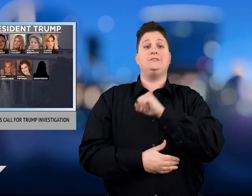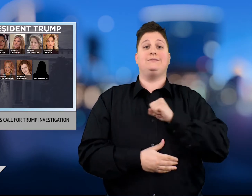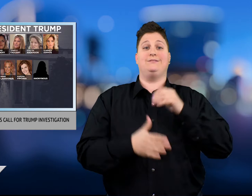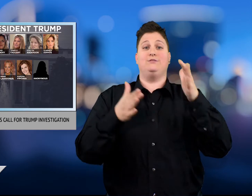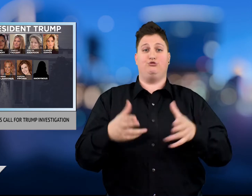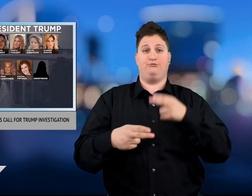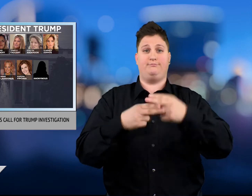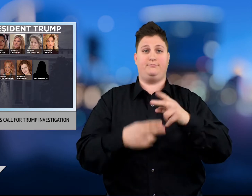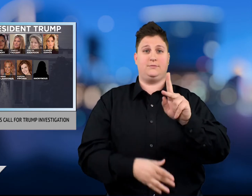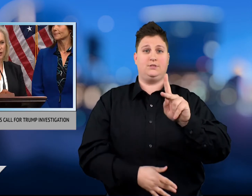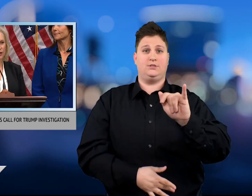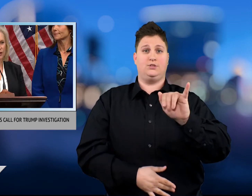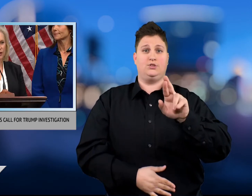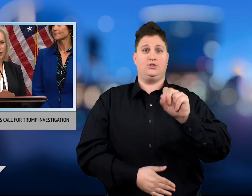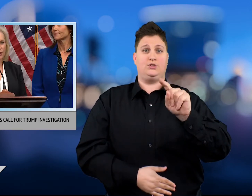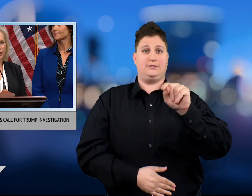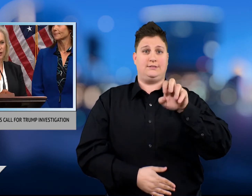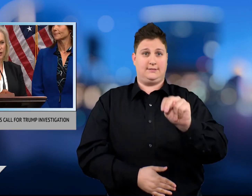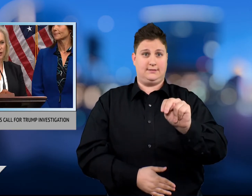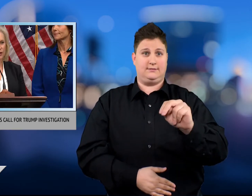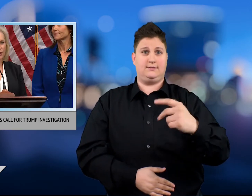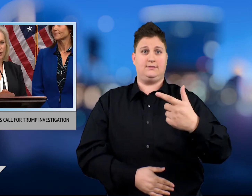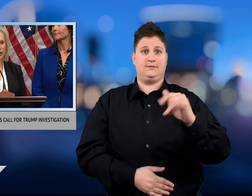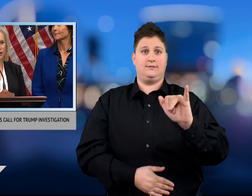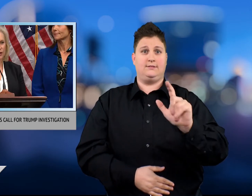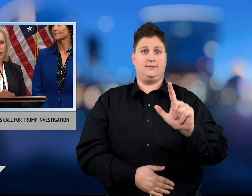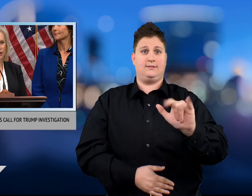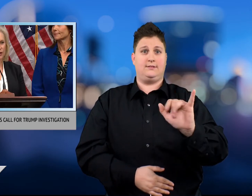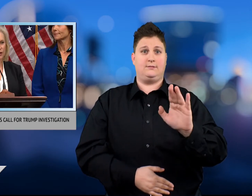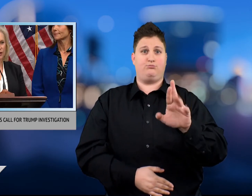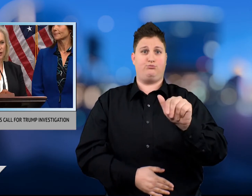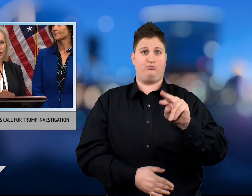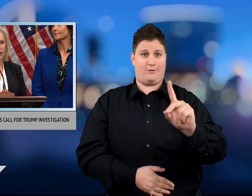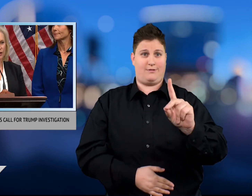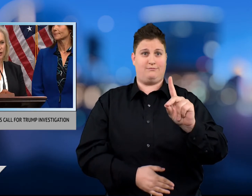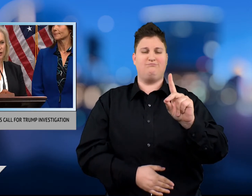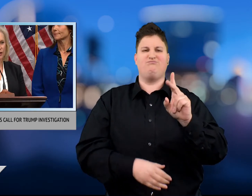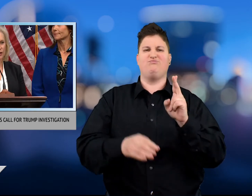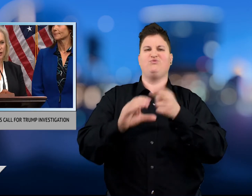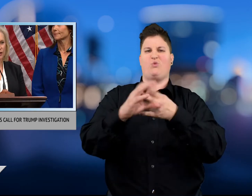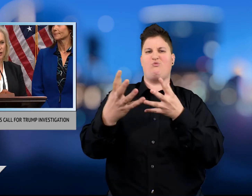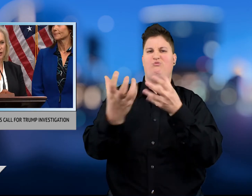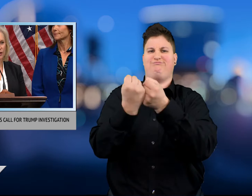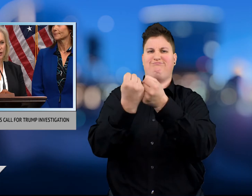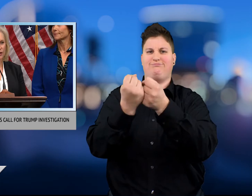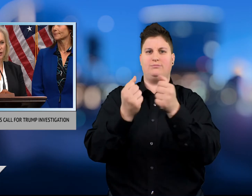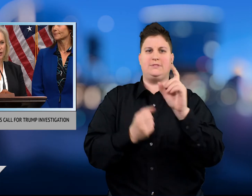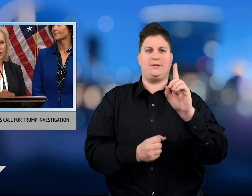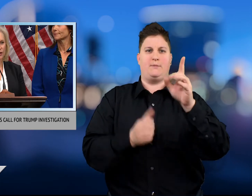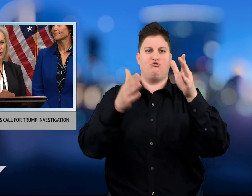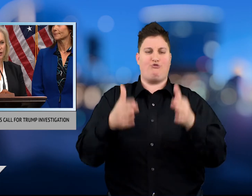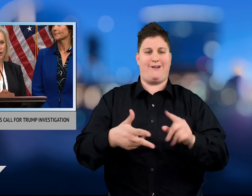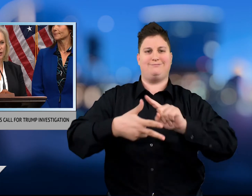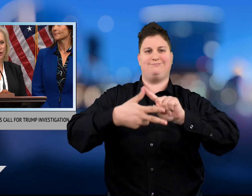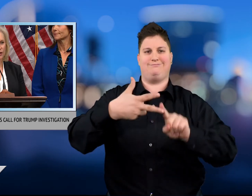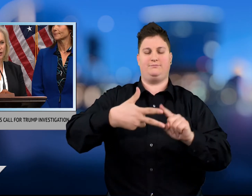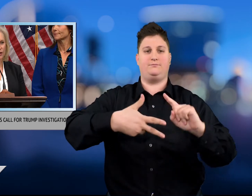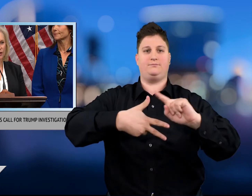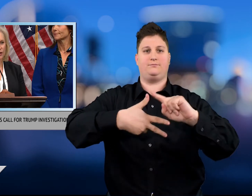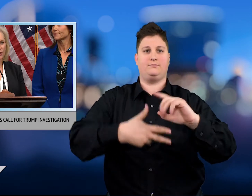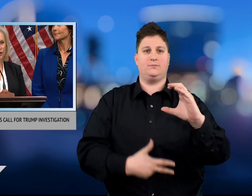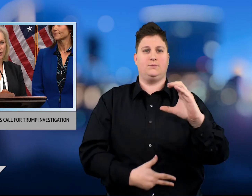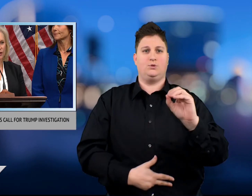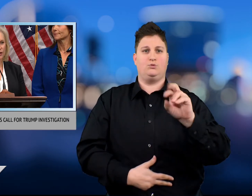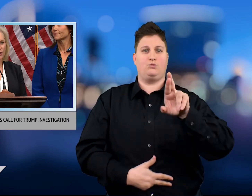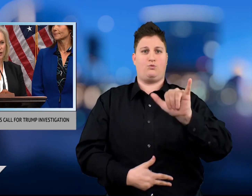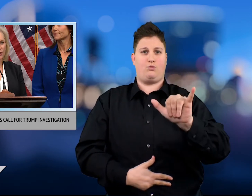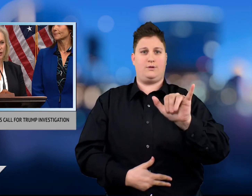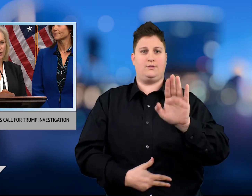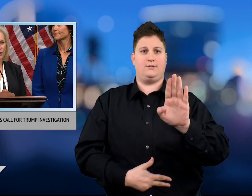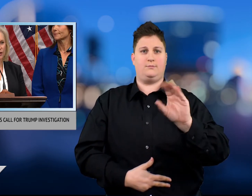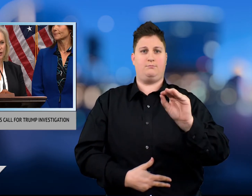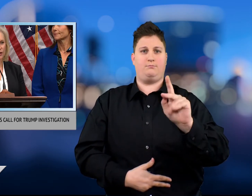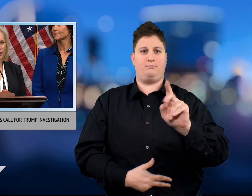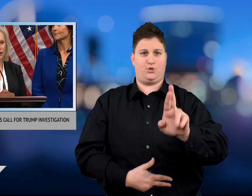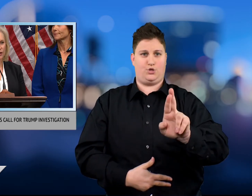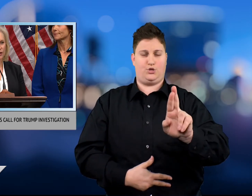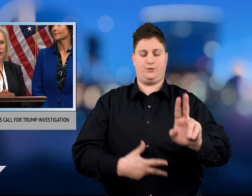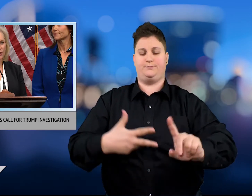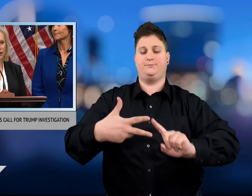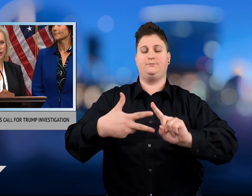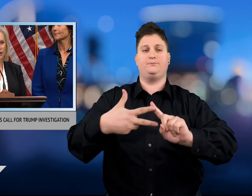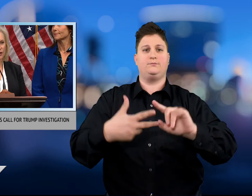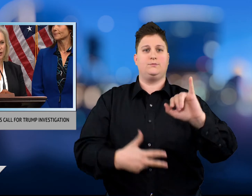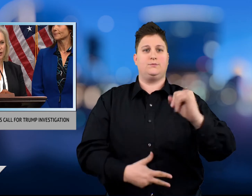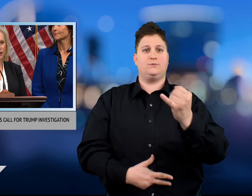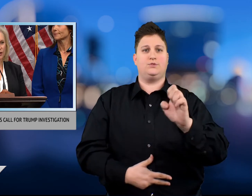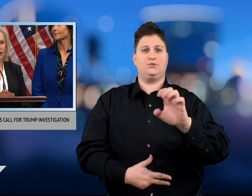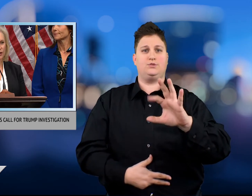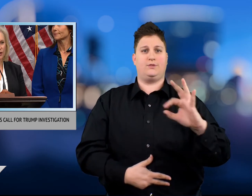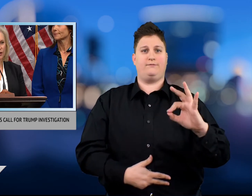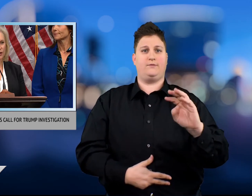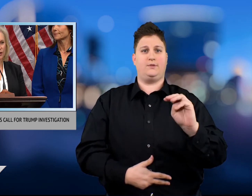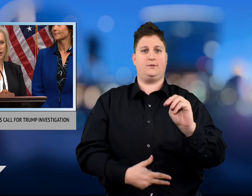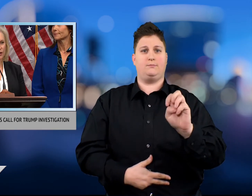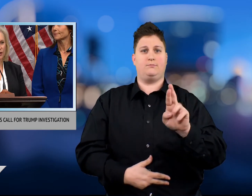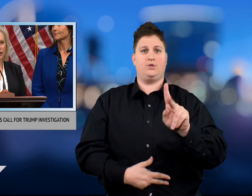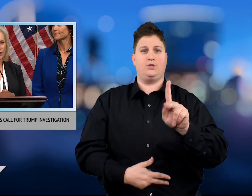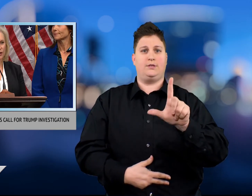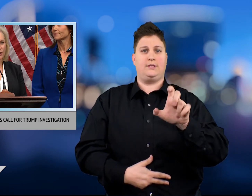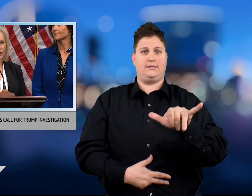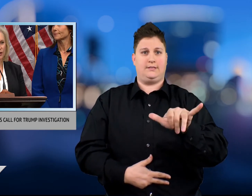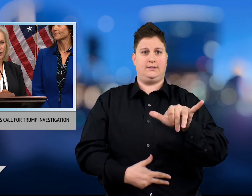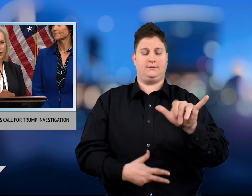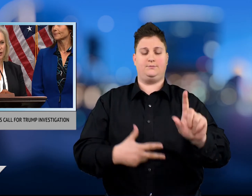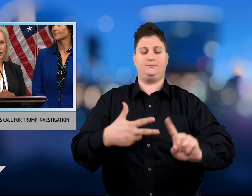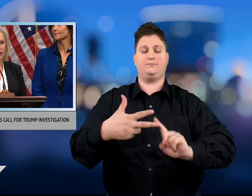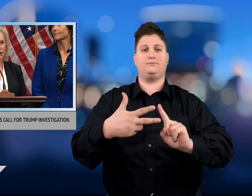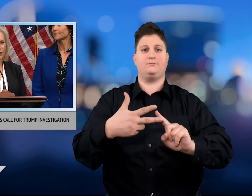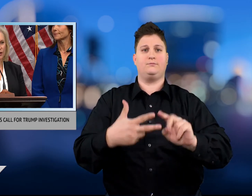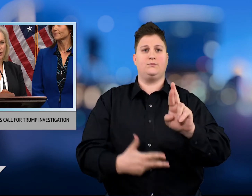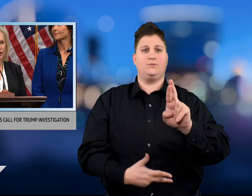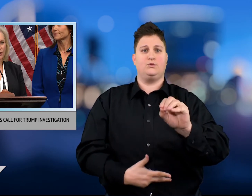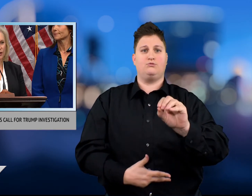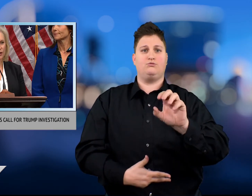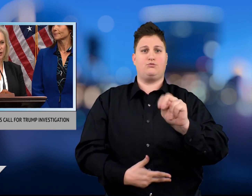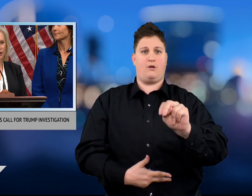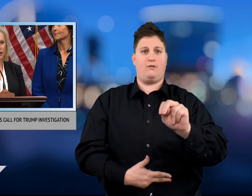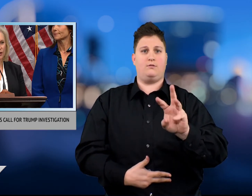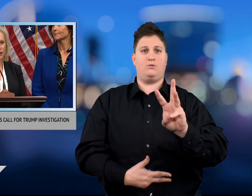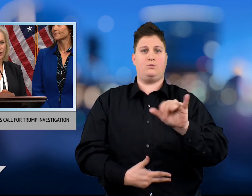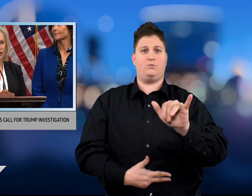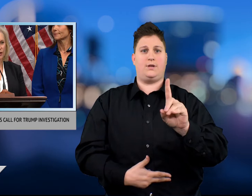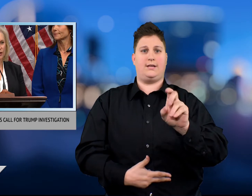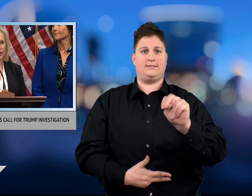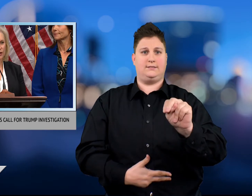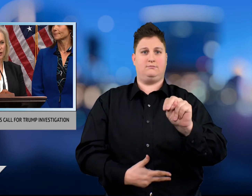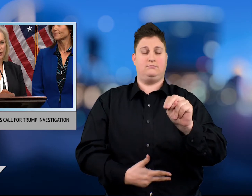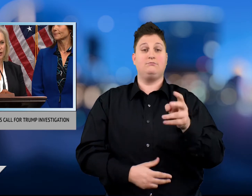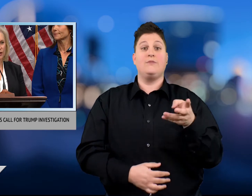Senator Kirsten Gillibrand joins Democrats Cory Booker, Jeff Merkley and Ron Wyden --